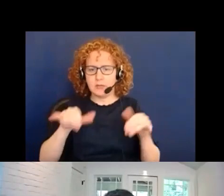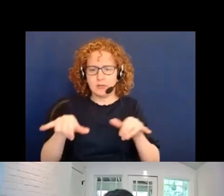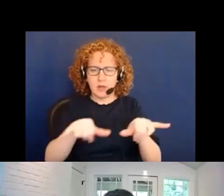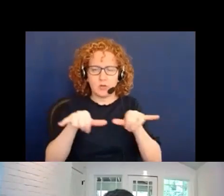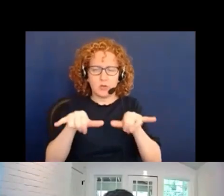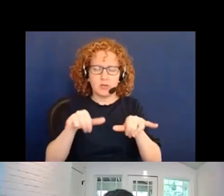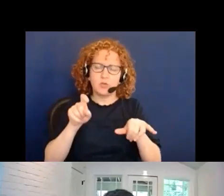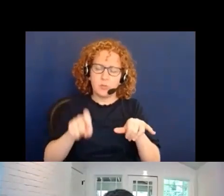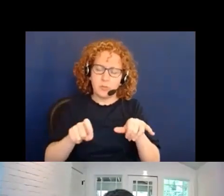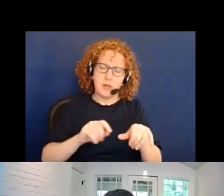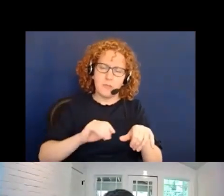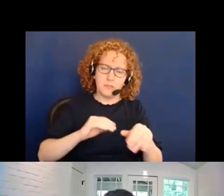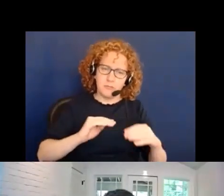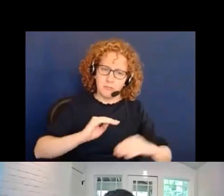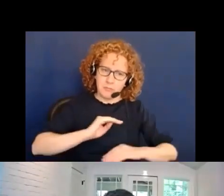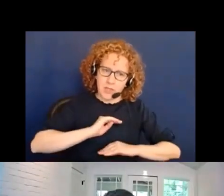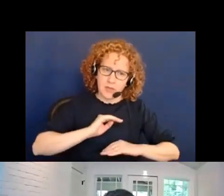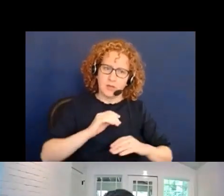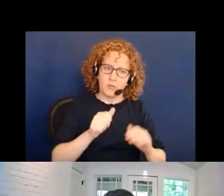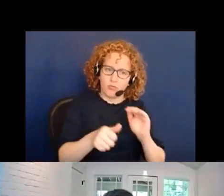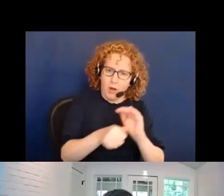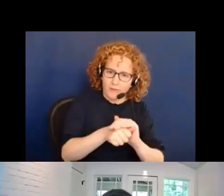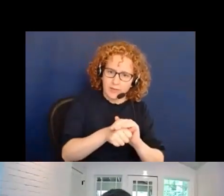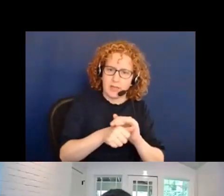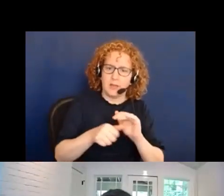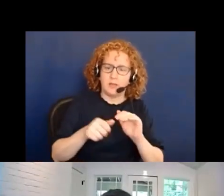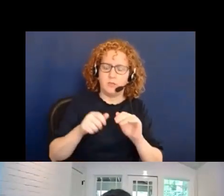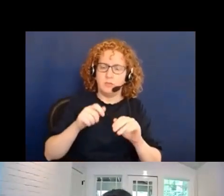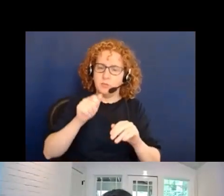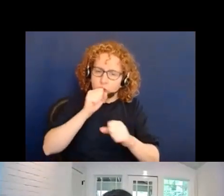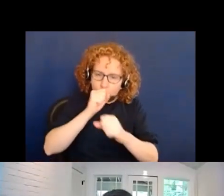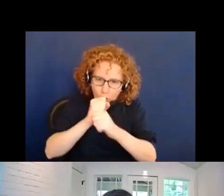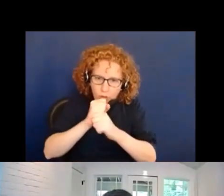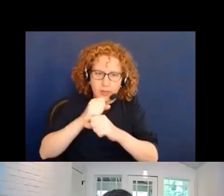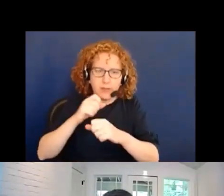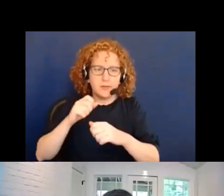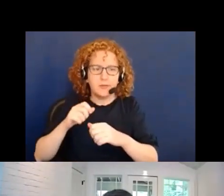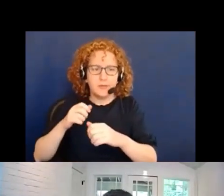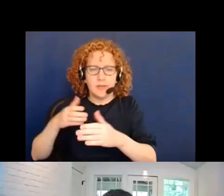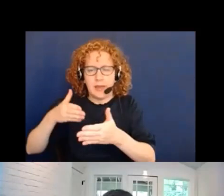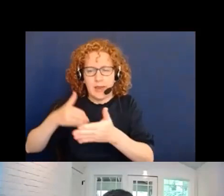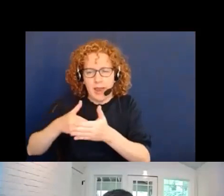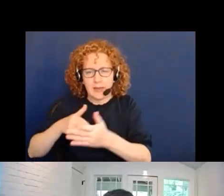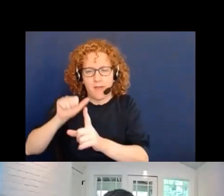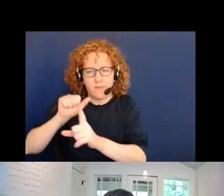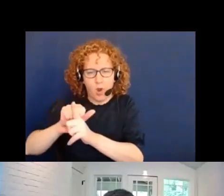anti-fraud protections as well and this work is ongoing and so it's it's in process and